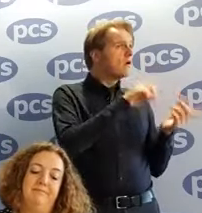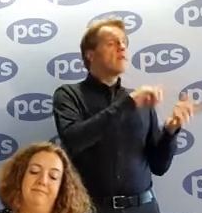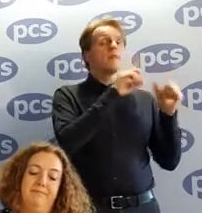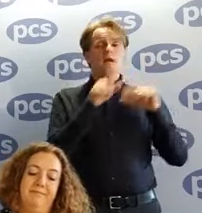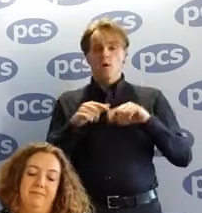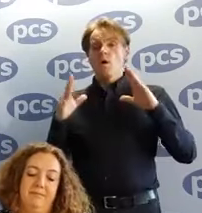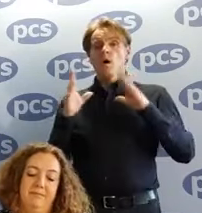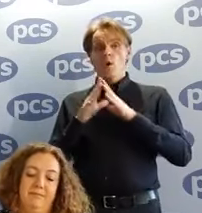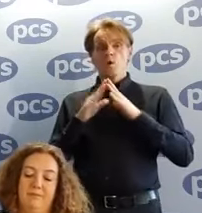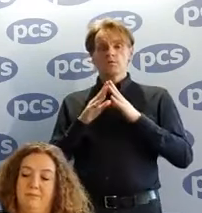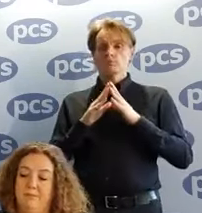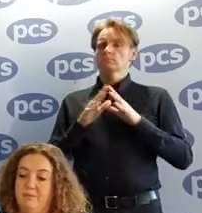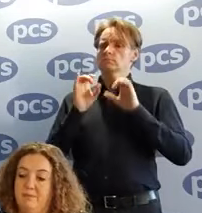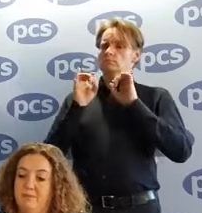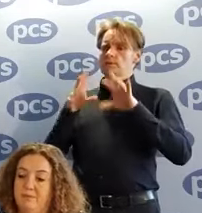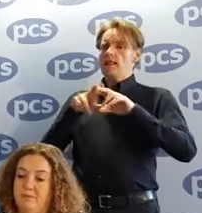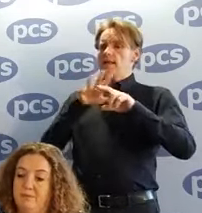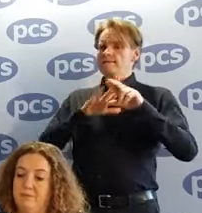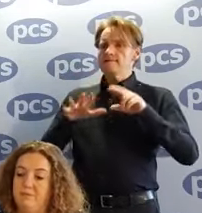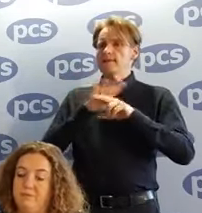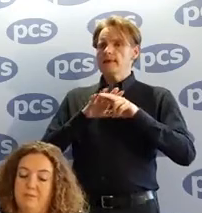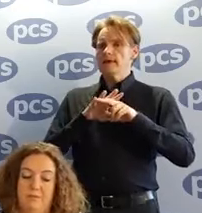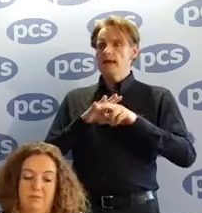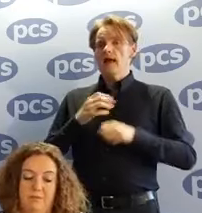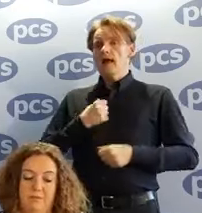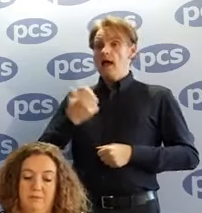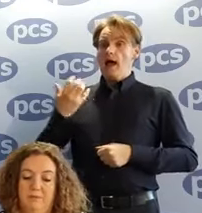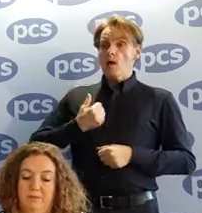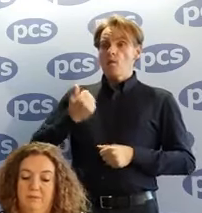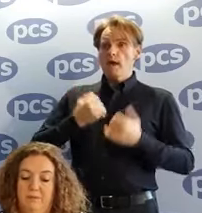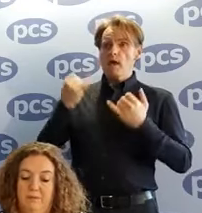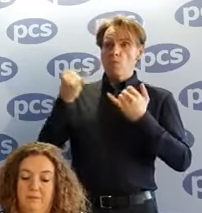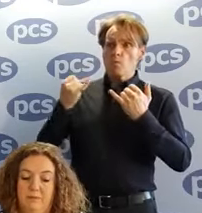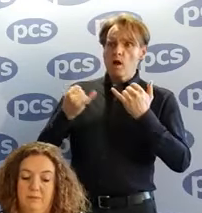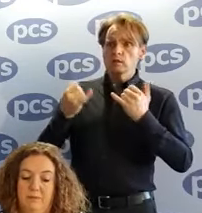month your living standards are not getting worse and you haven't got to worry because actually your